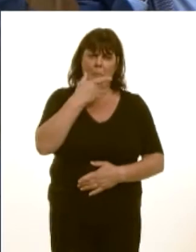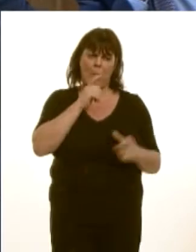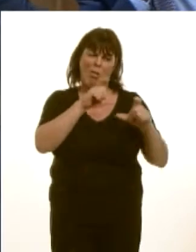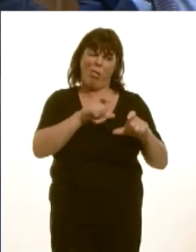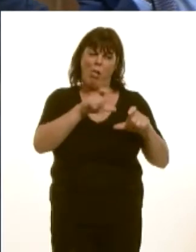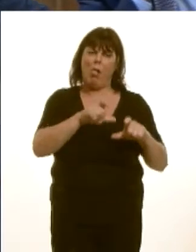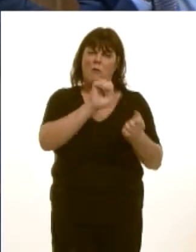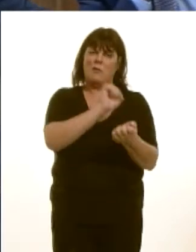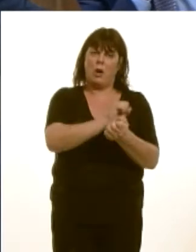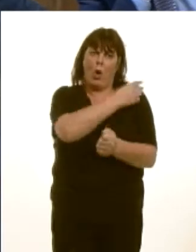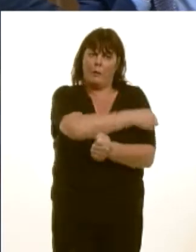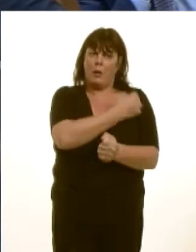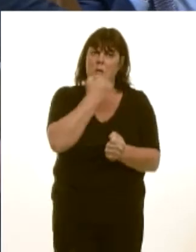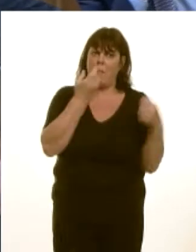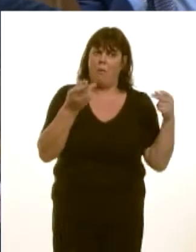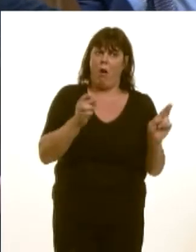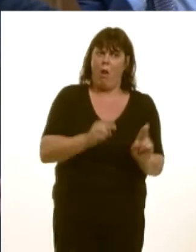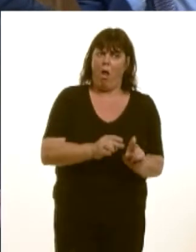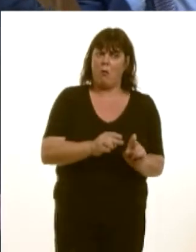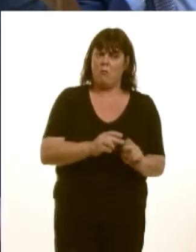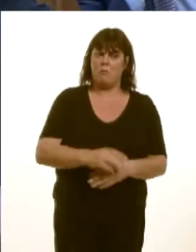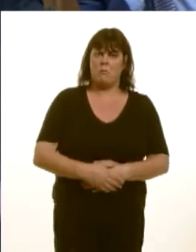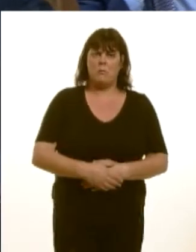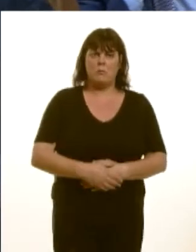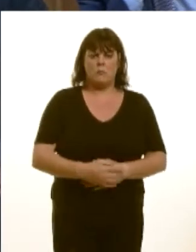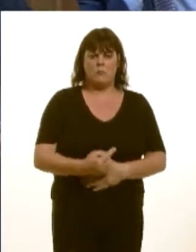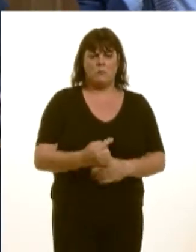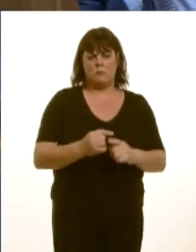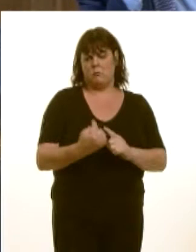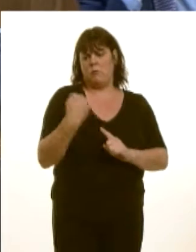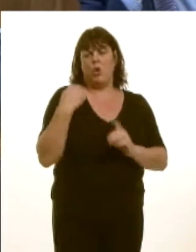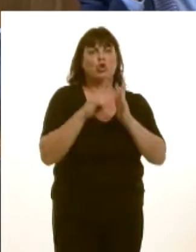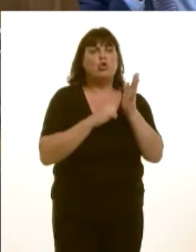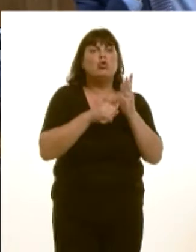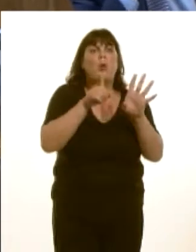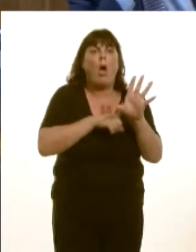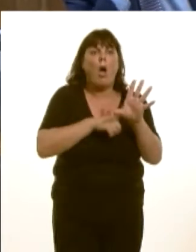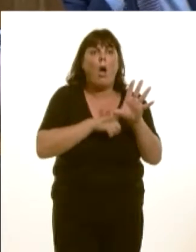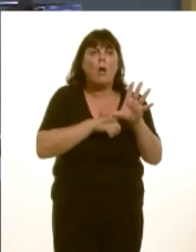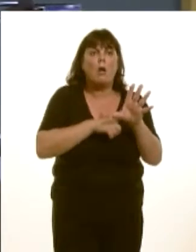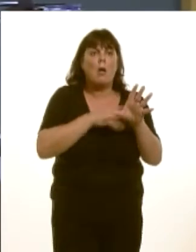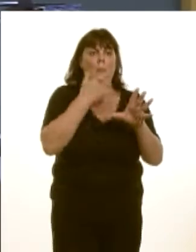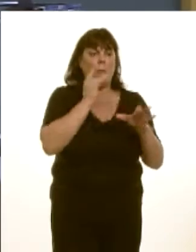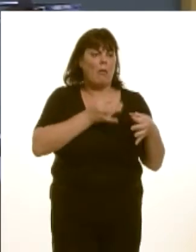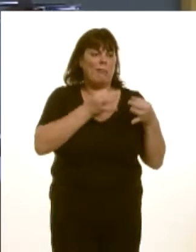In fact, the number of delays in July of this year is 10% lower than the figure in August of last year.